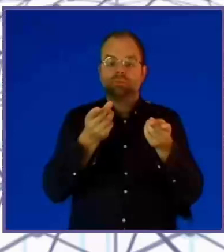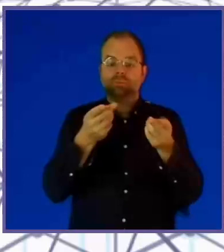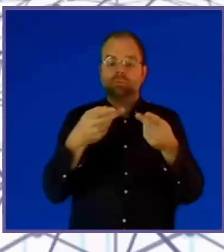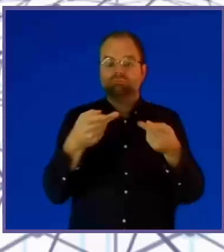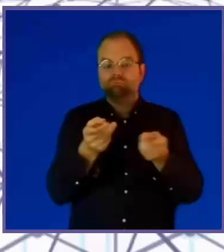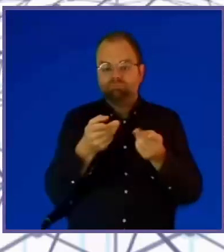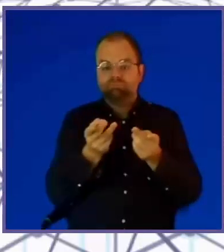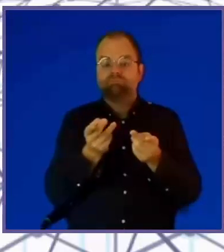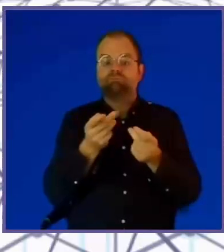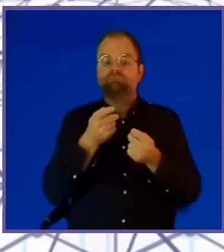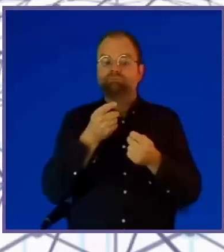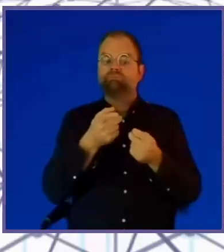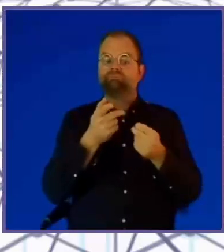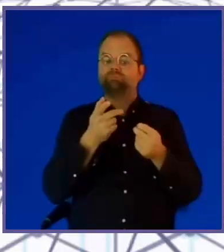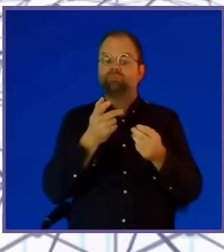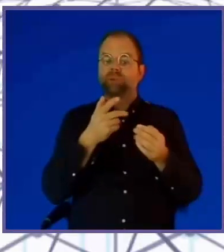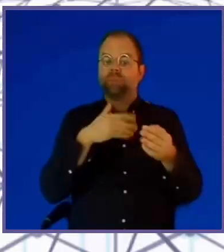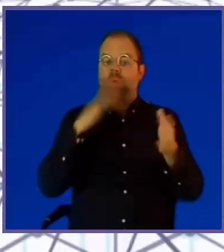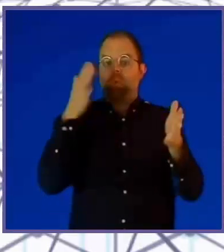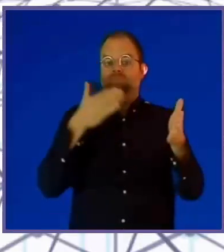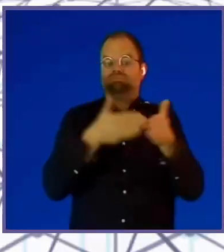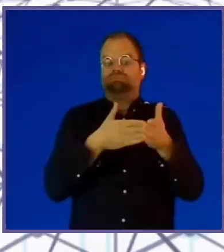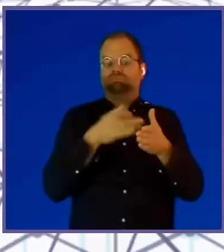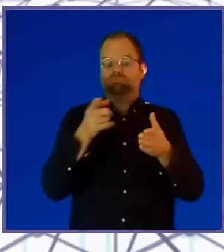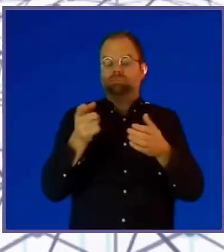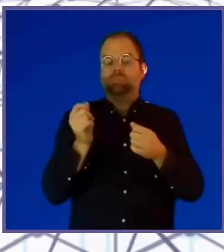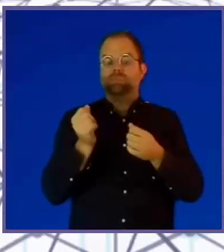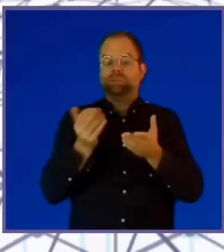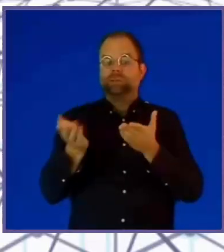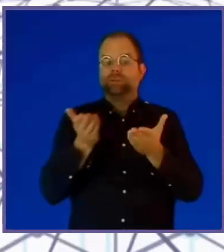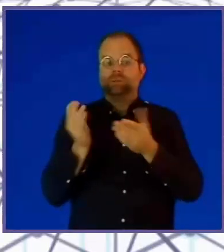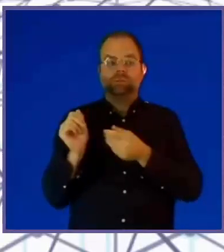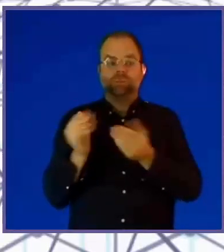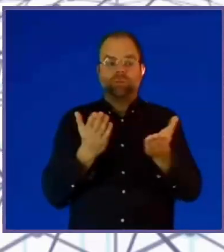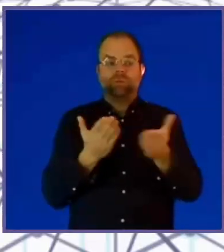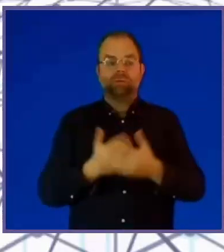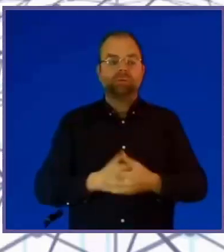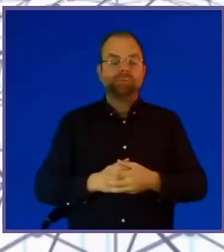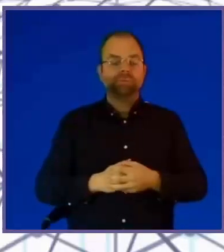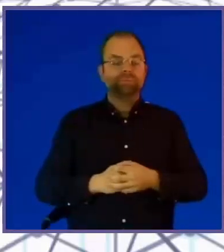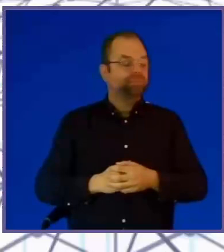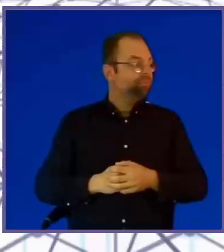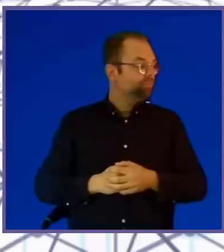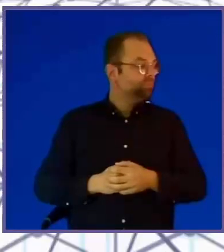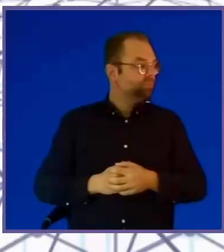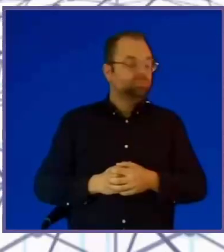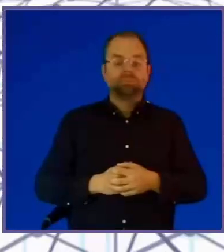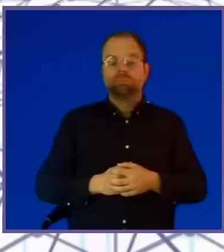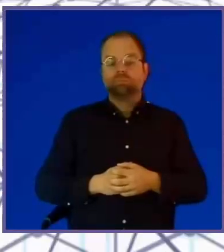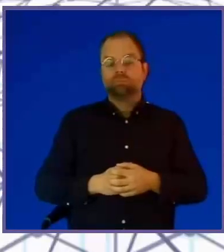So more than 50% of the wheelchairs in the developing countries gets unused because it